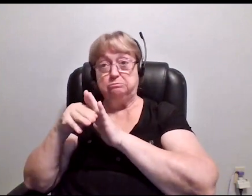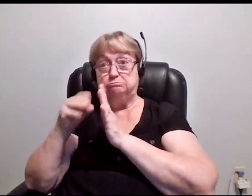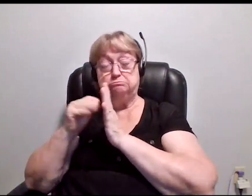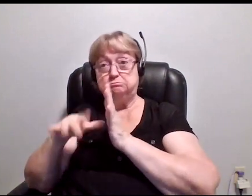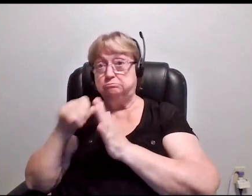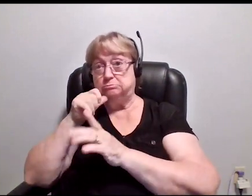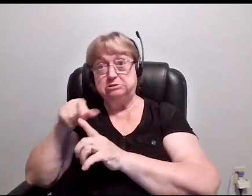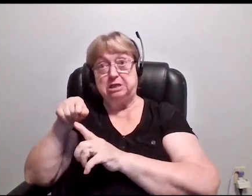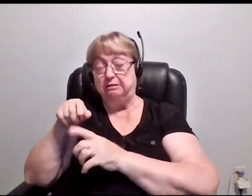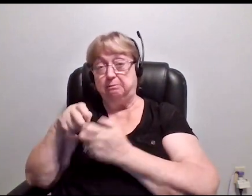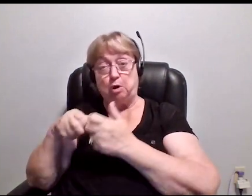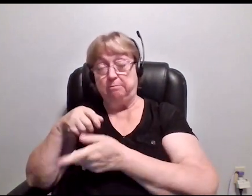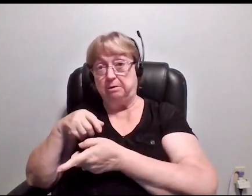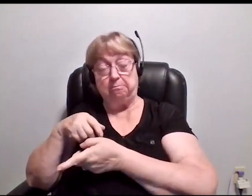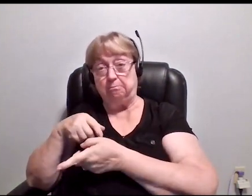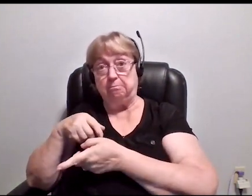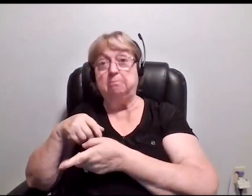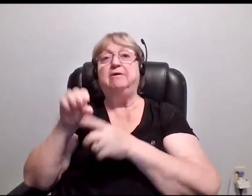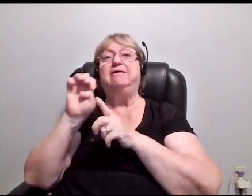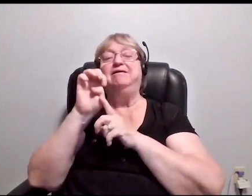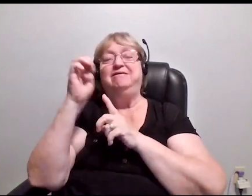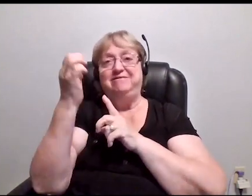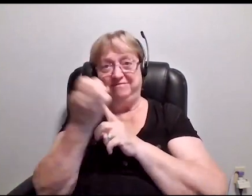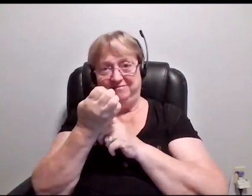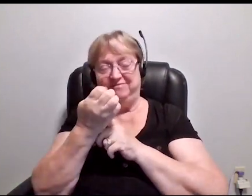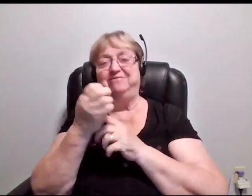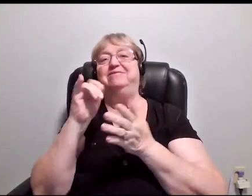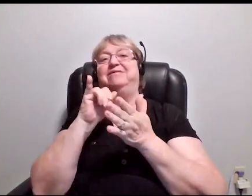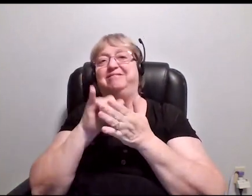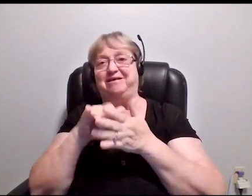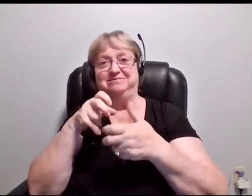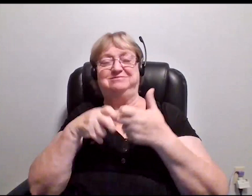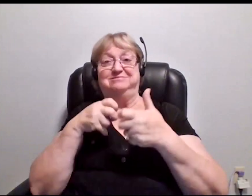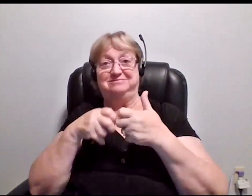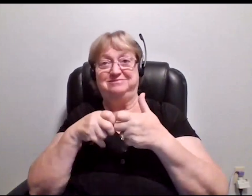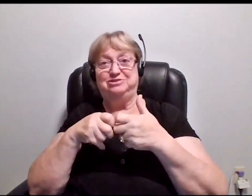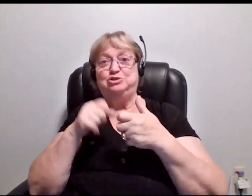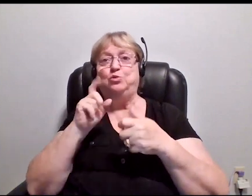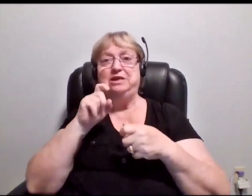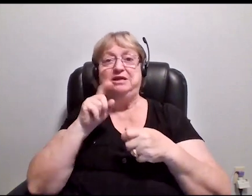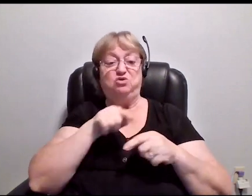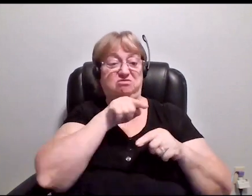The environment that has the barriers is the problem. We need to move away from this individual model